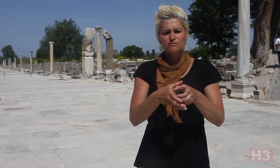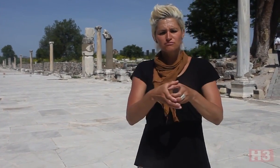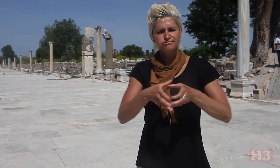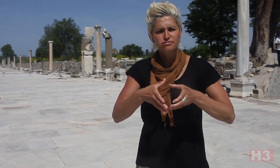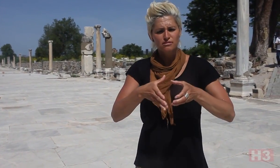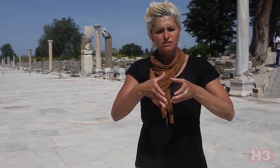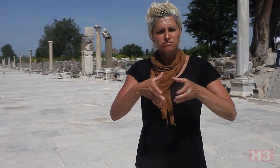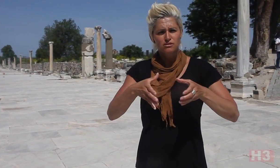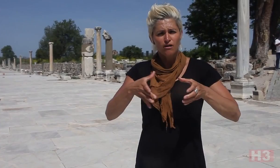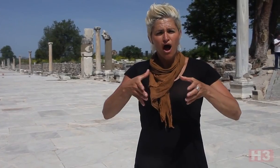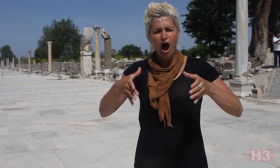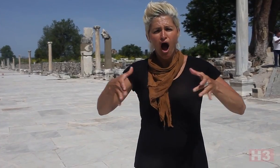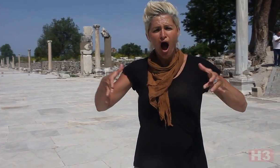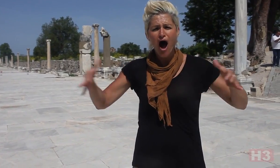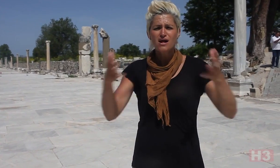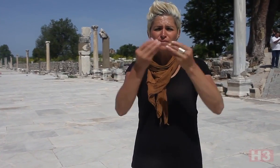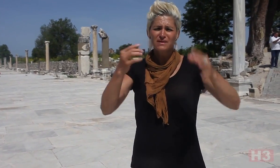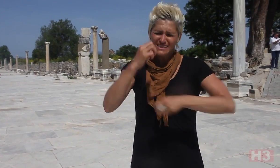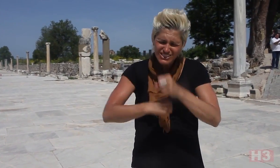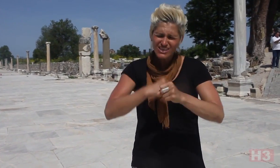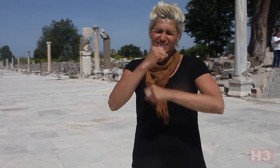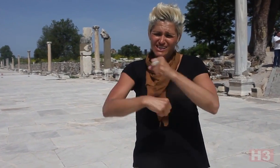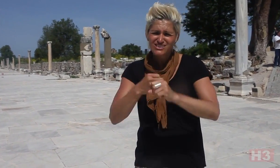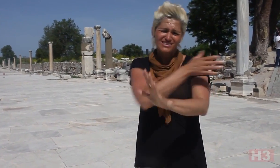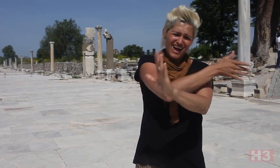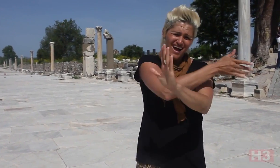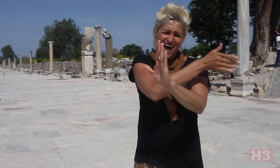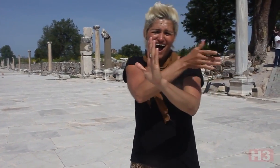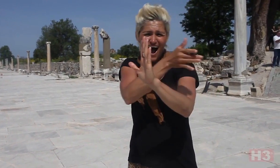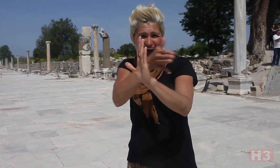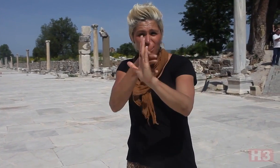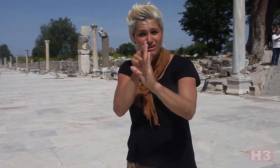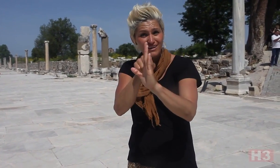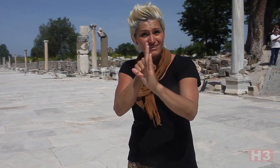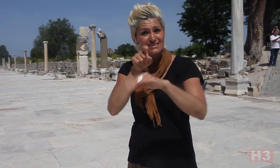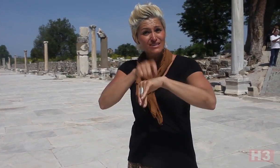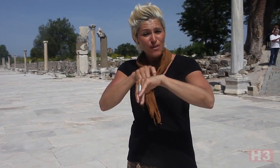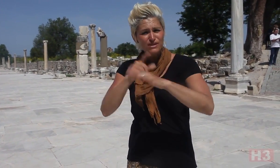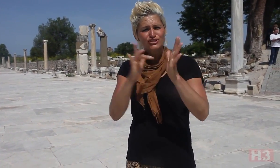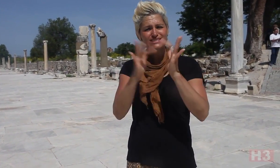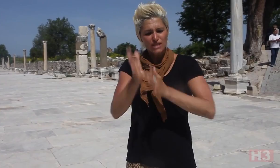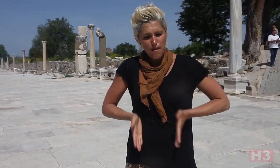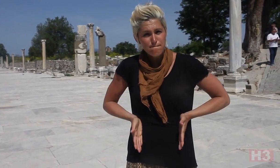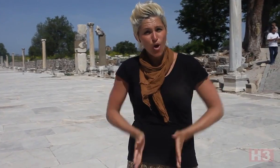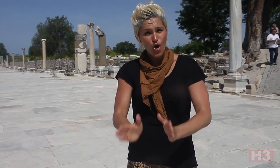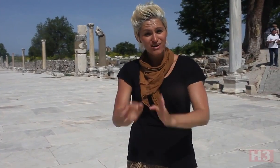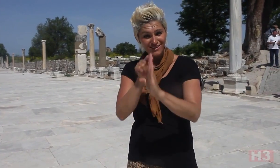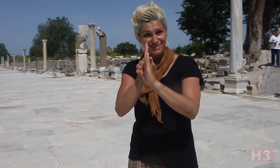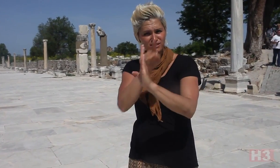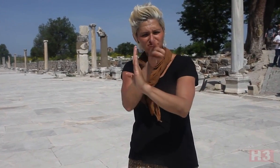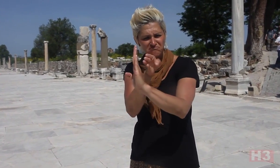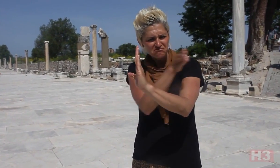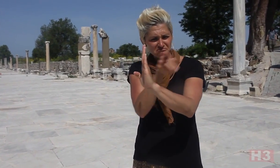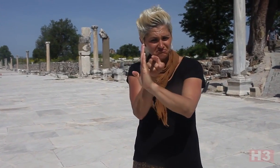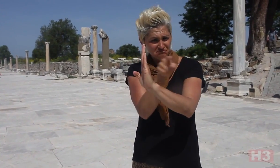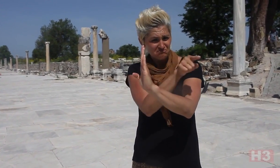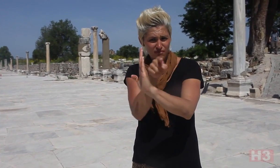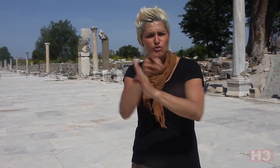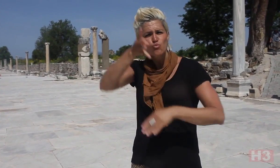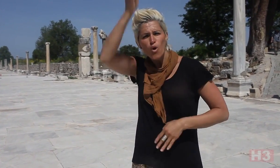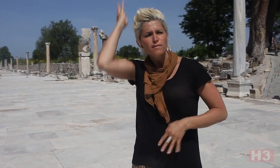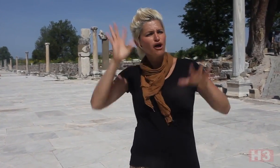The city grew including the time before and after Jesus was born.